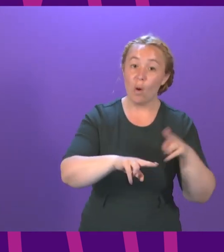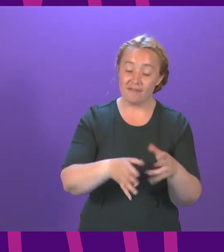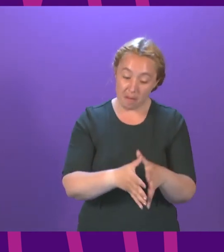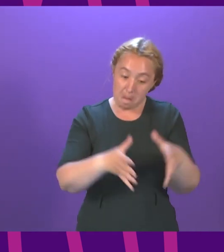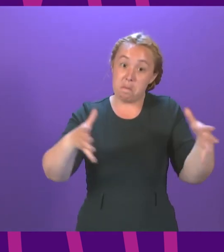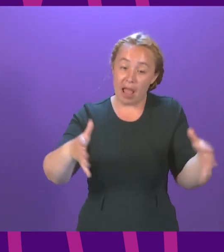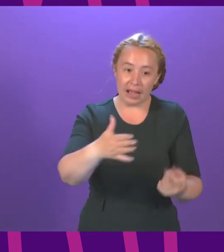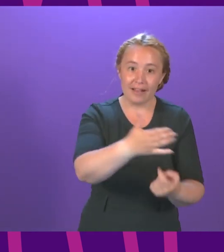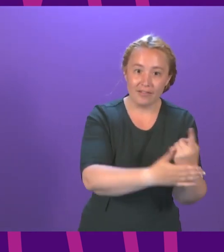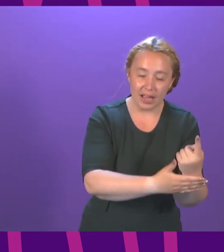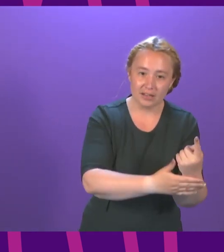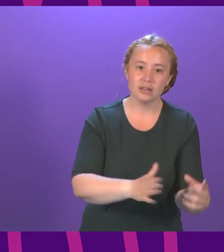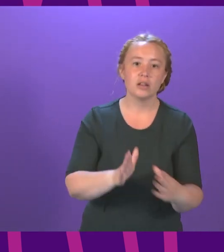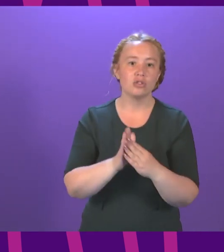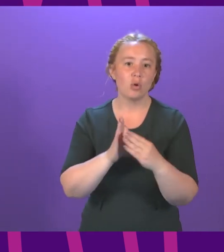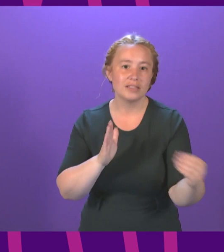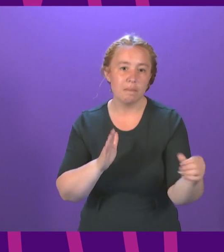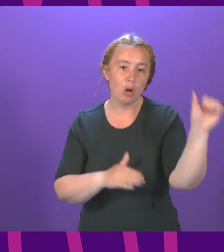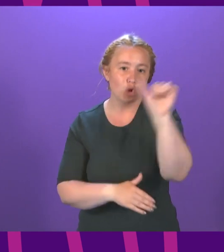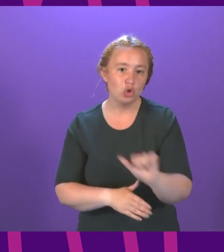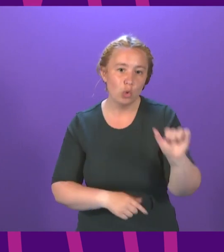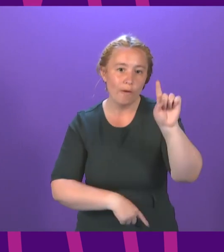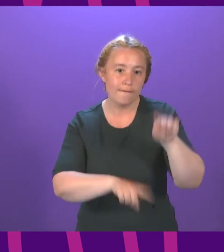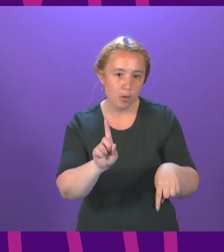such as we have seen in the Euros recently, will have to go through a